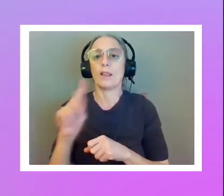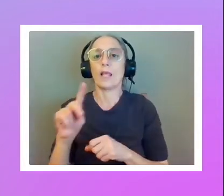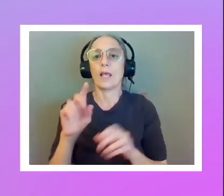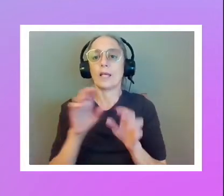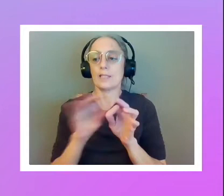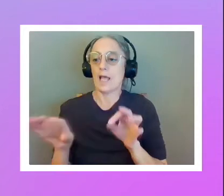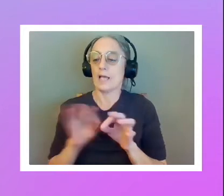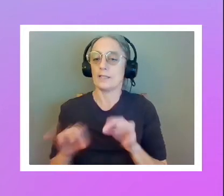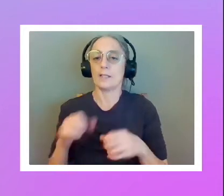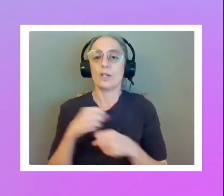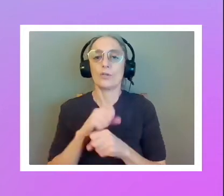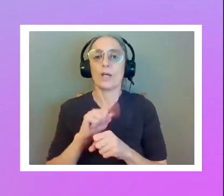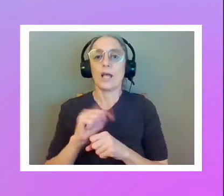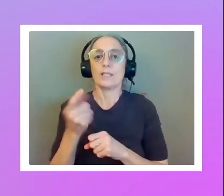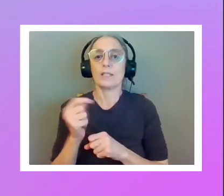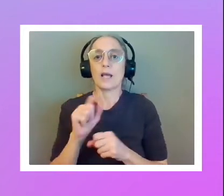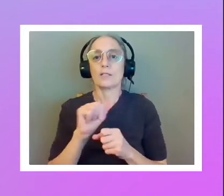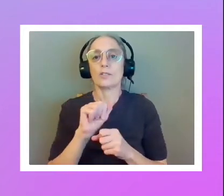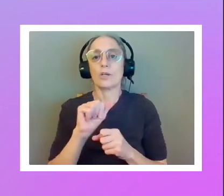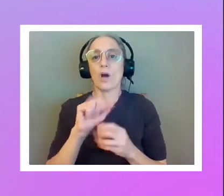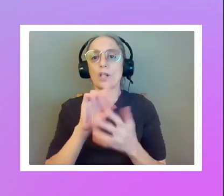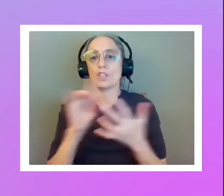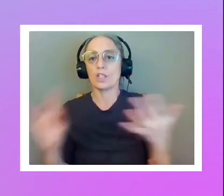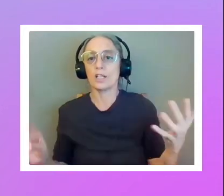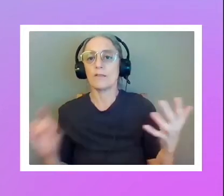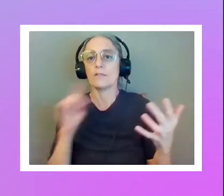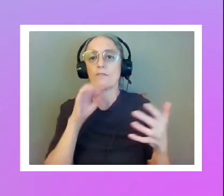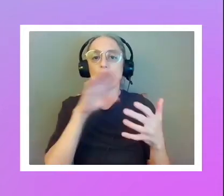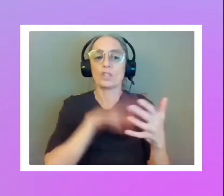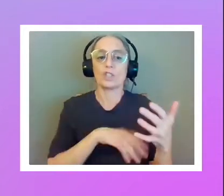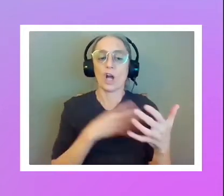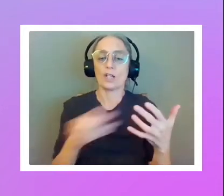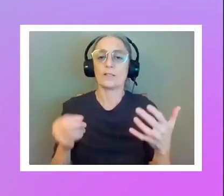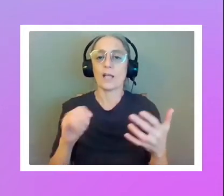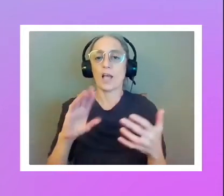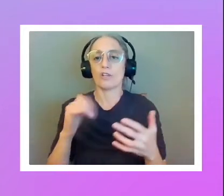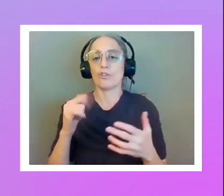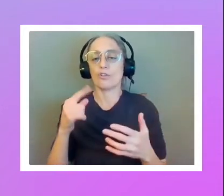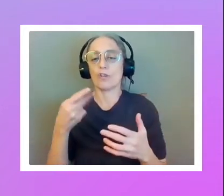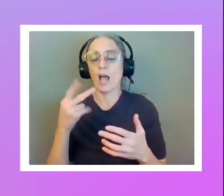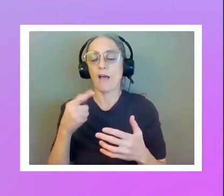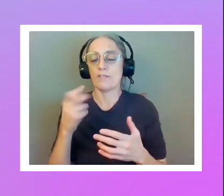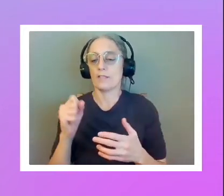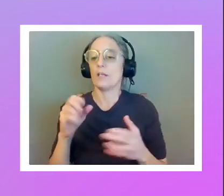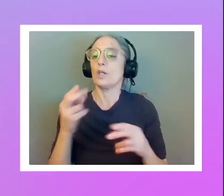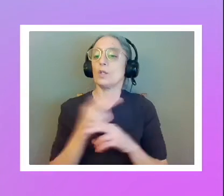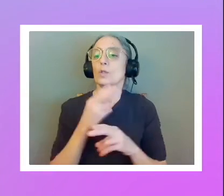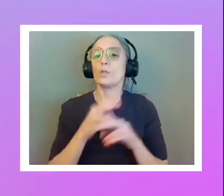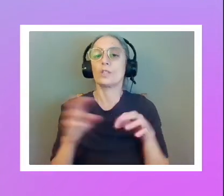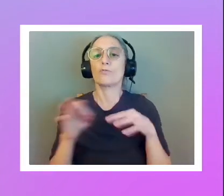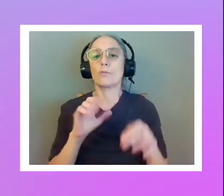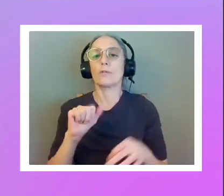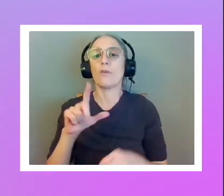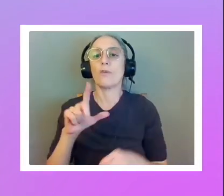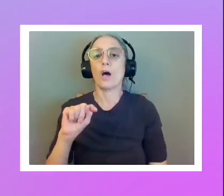for charts and graphs and use descriptive alt text for images, icons, and controls.